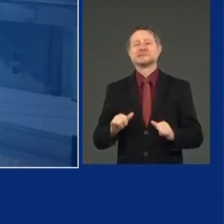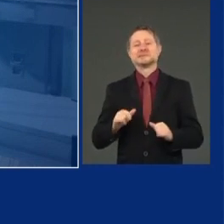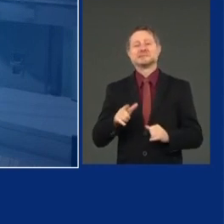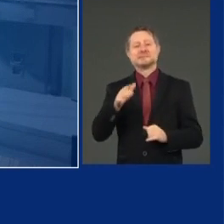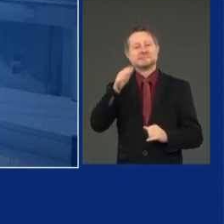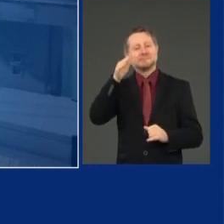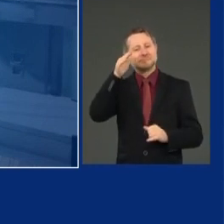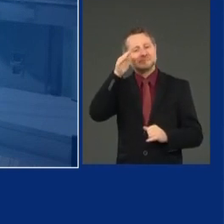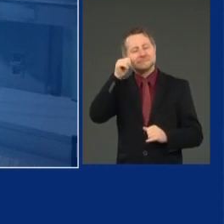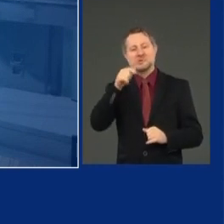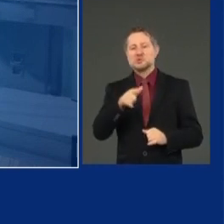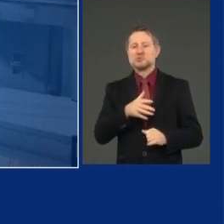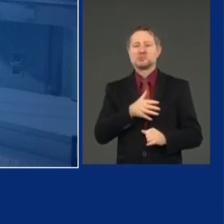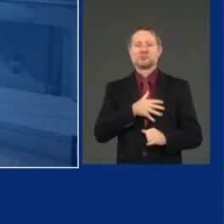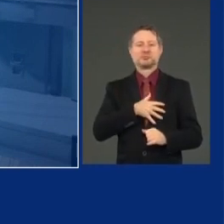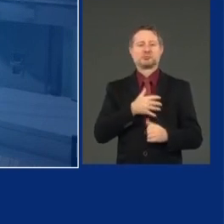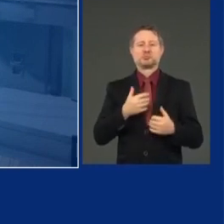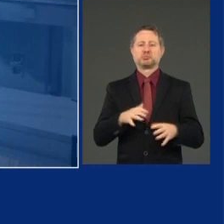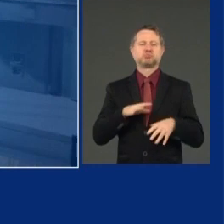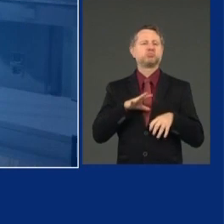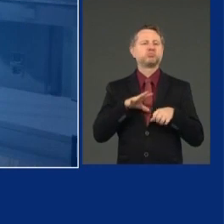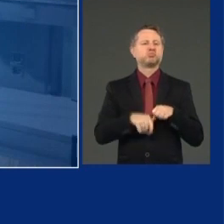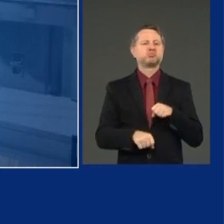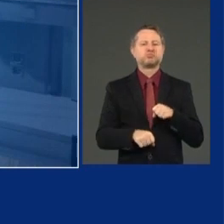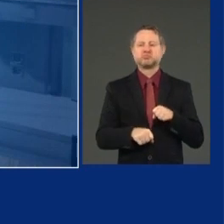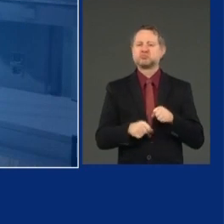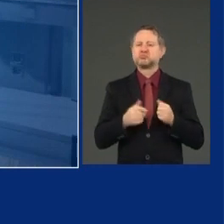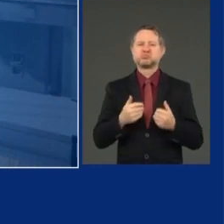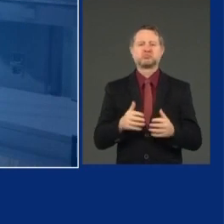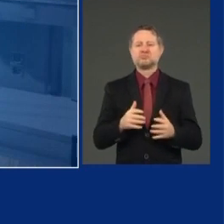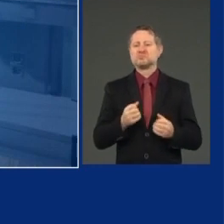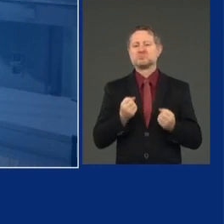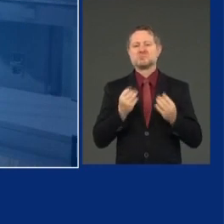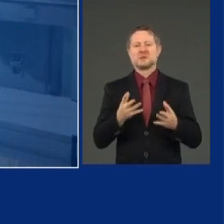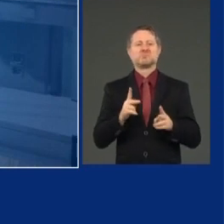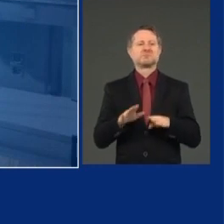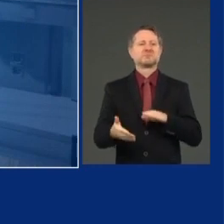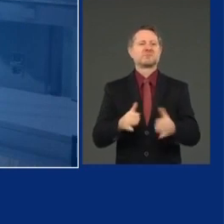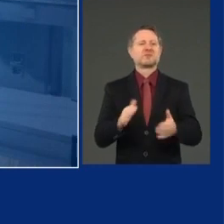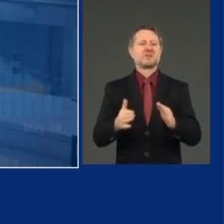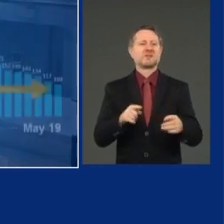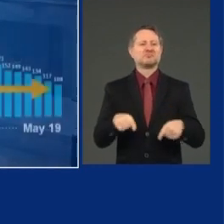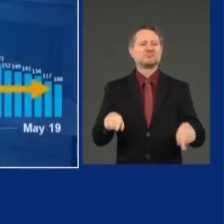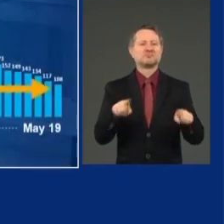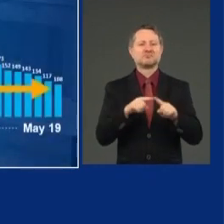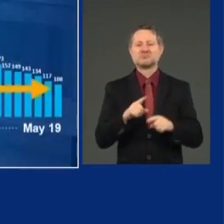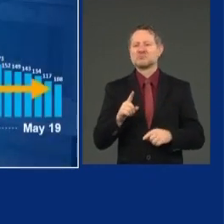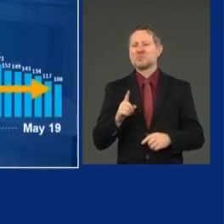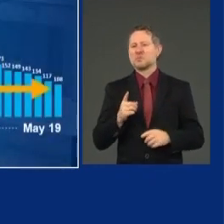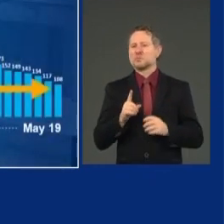THE OVERALL DIRECTION IS RIGHT,